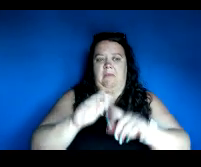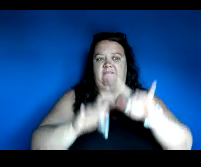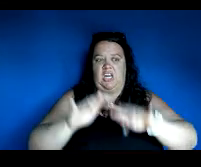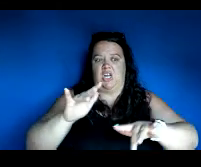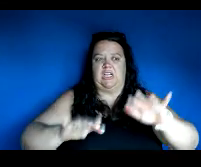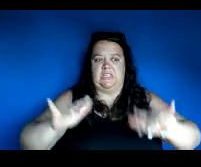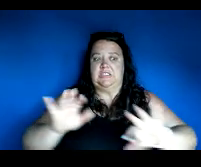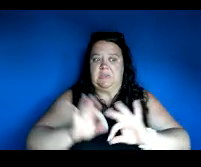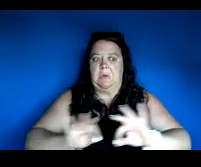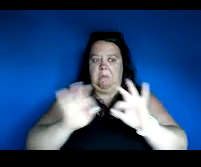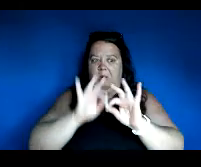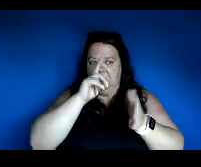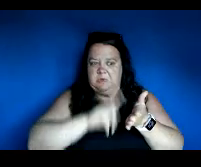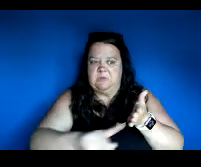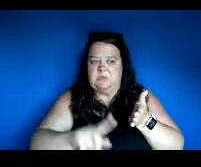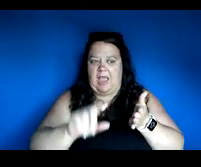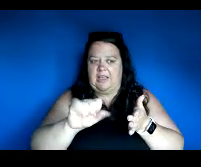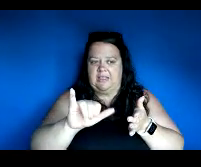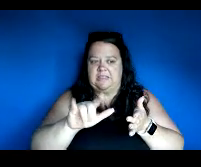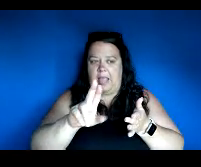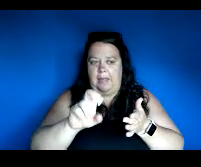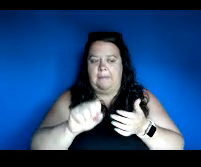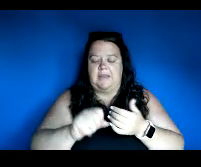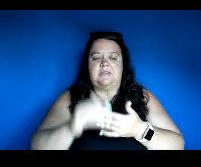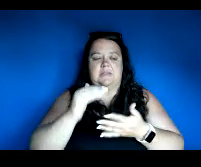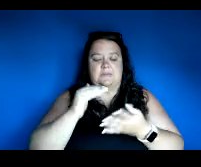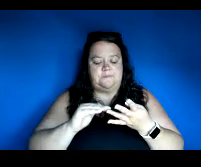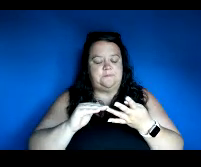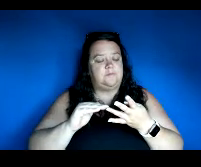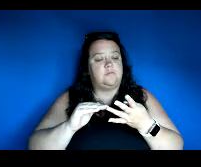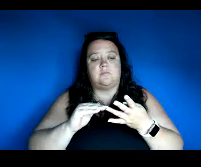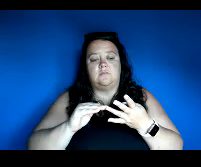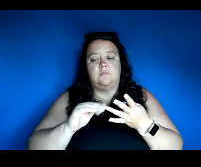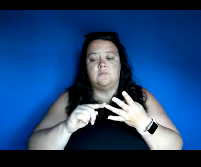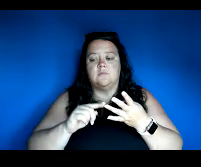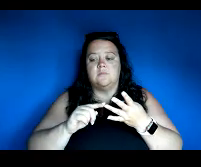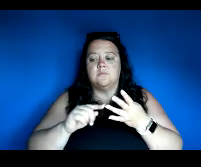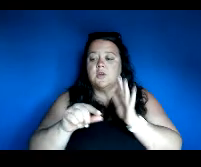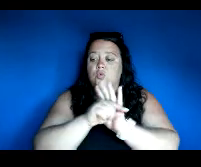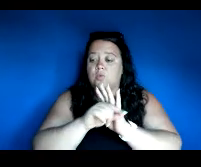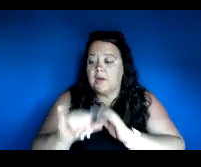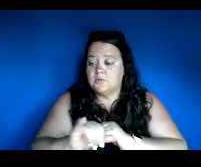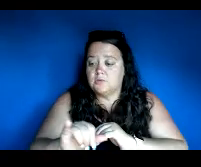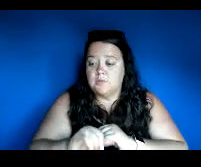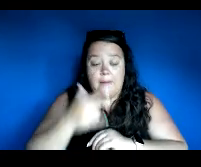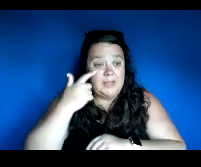really important to check the course syllabus. Similarly, with grading, just because you work hard doesn't necessarily mean